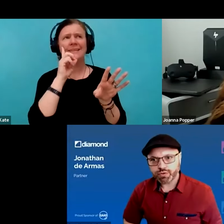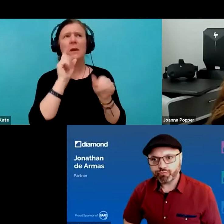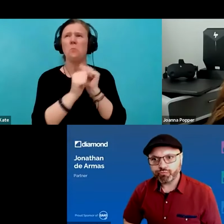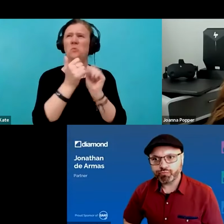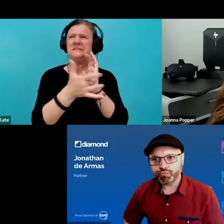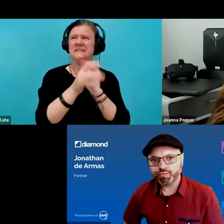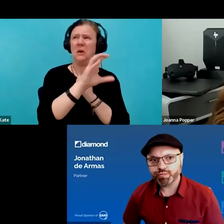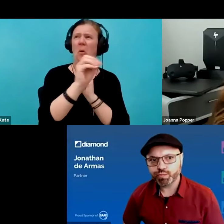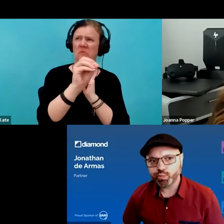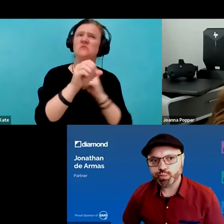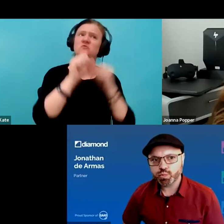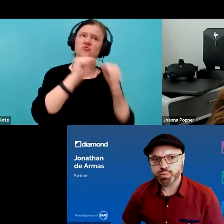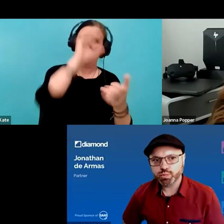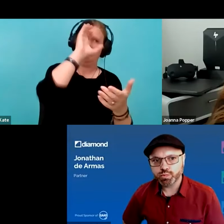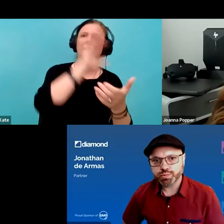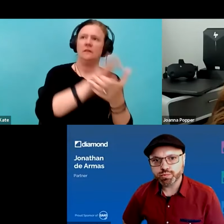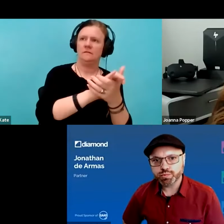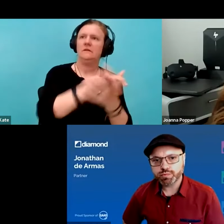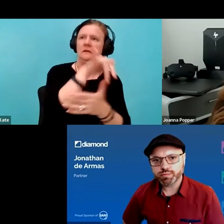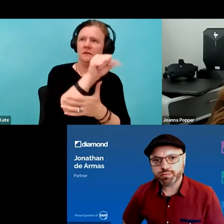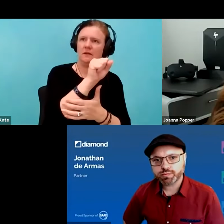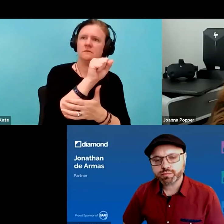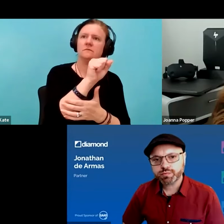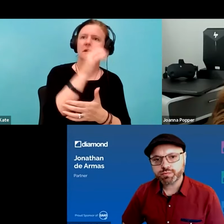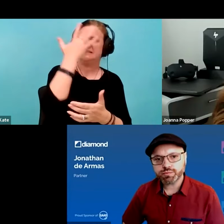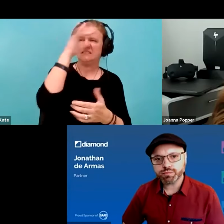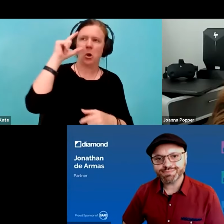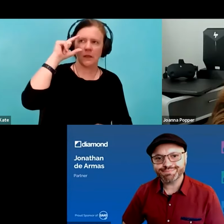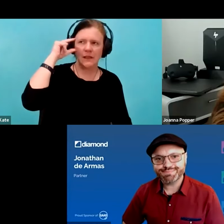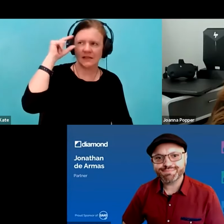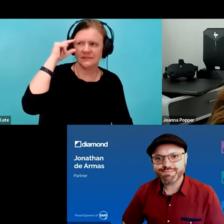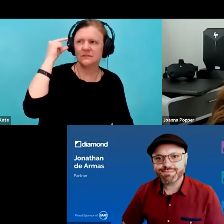do believe that will be using some sort of smart glass to